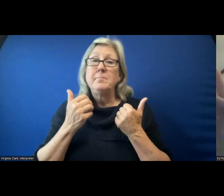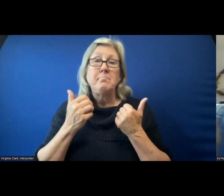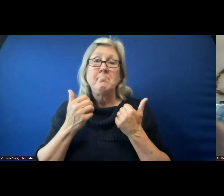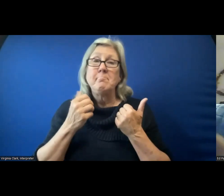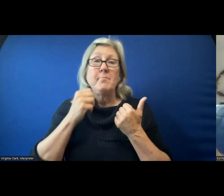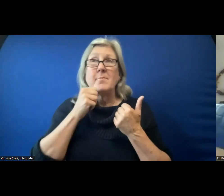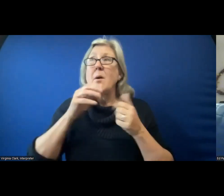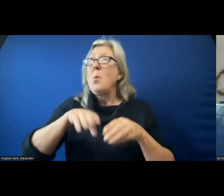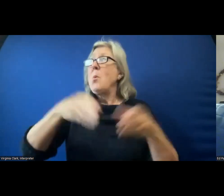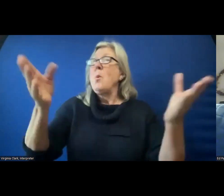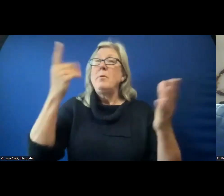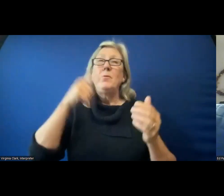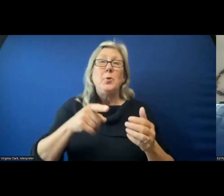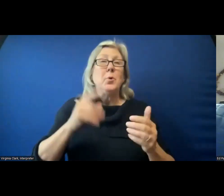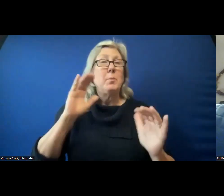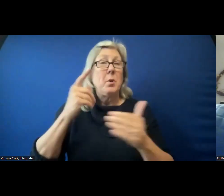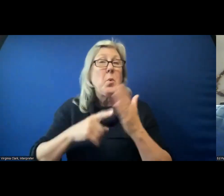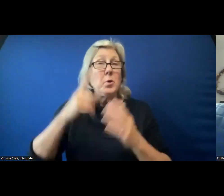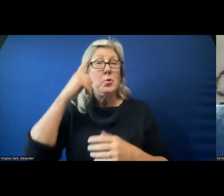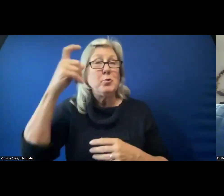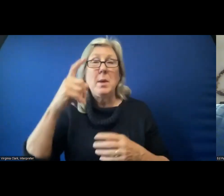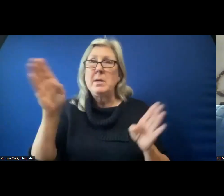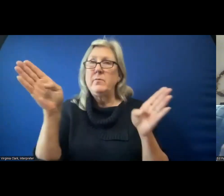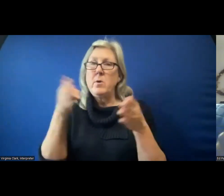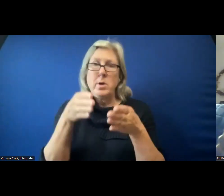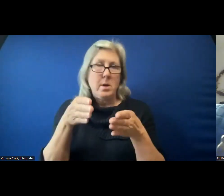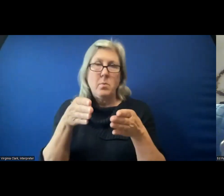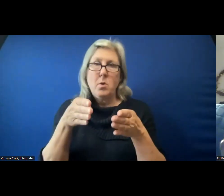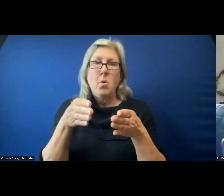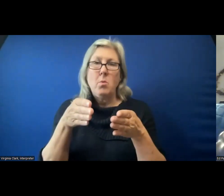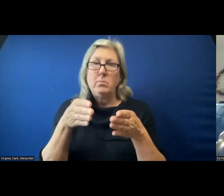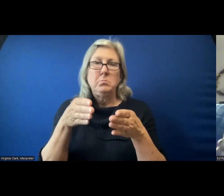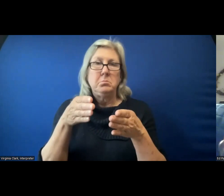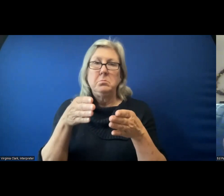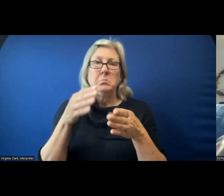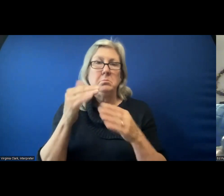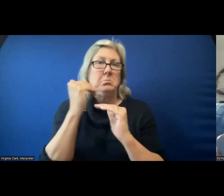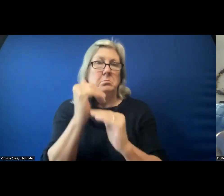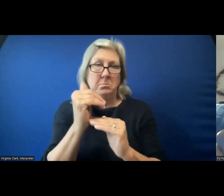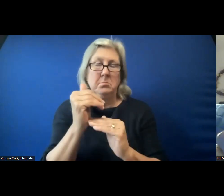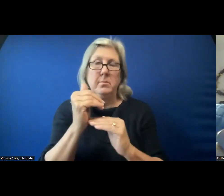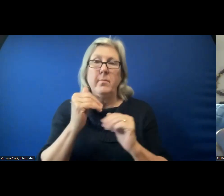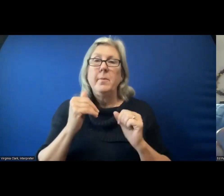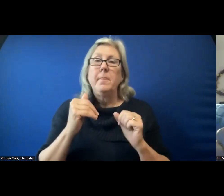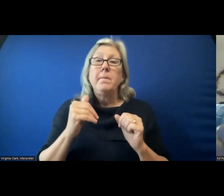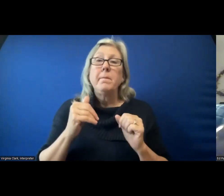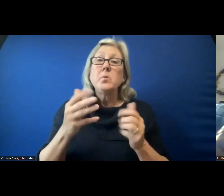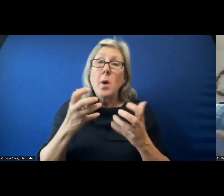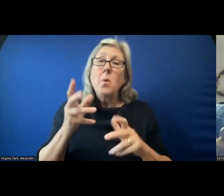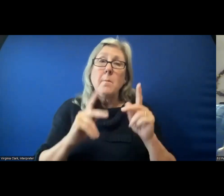what you had been dreaming about. And so, I want people to think about opening